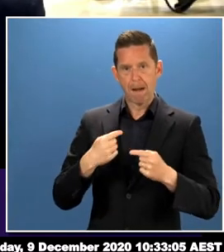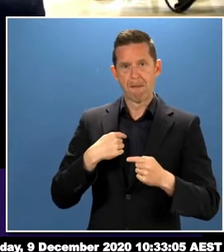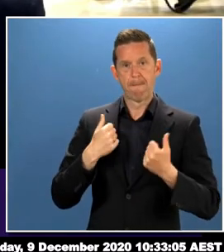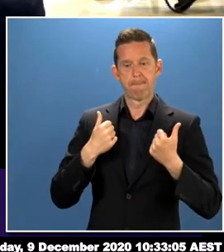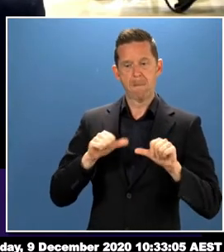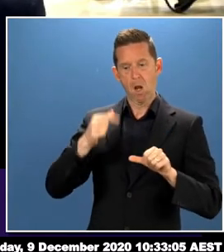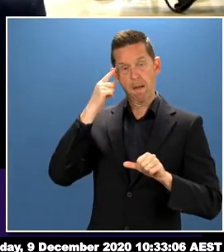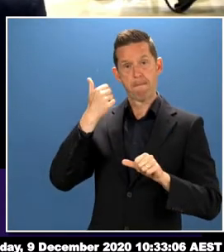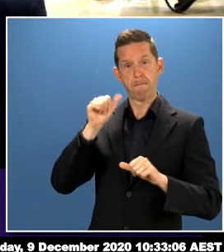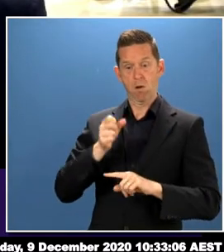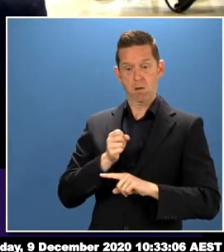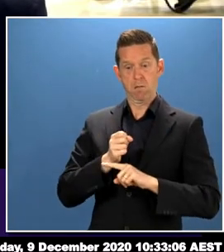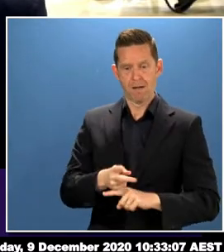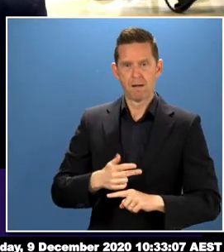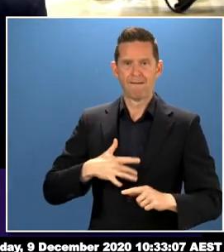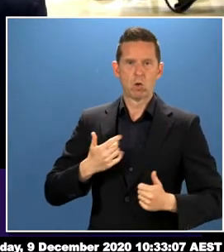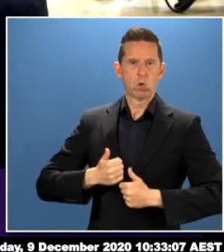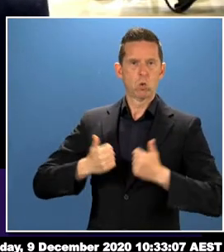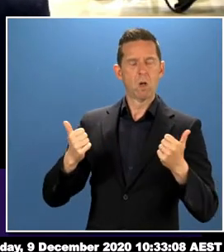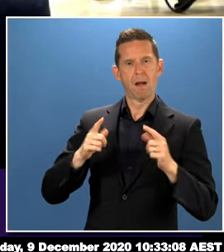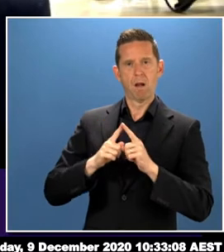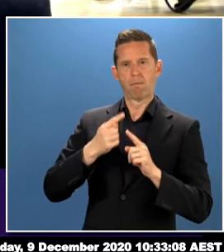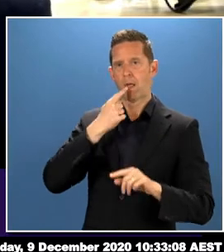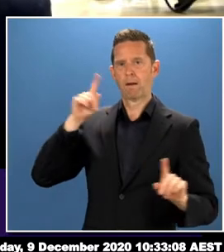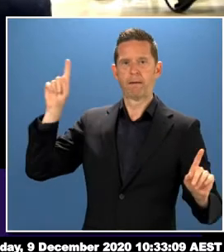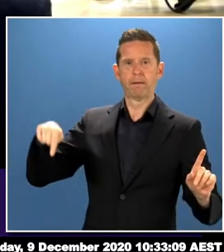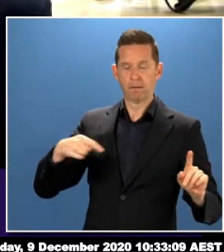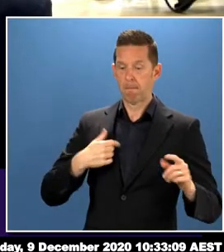So when you accomplish something that you are told you couldn't do or